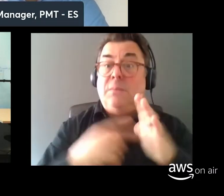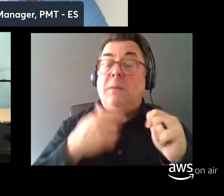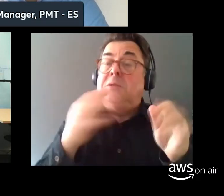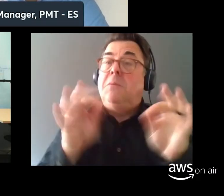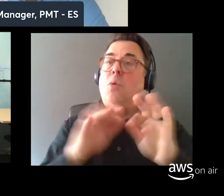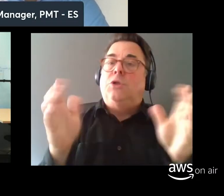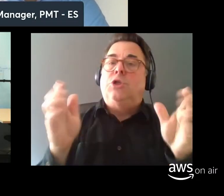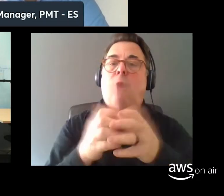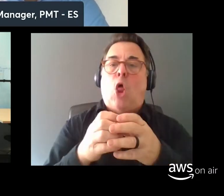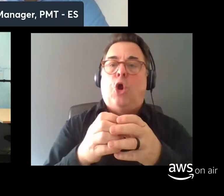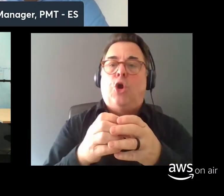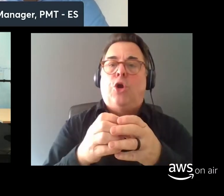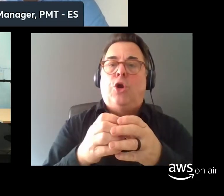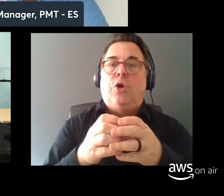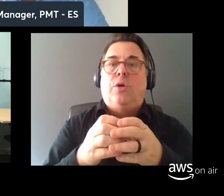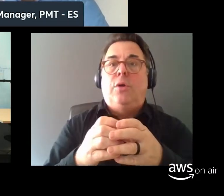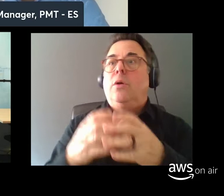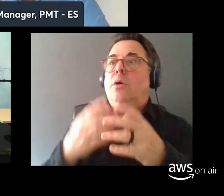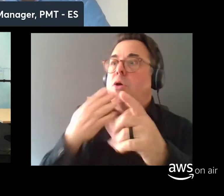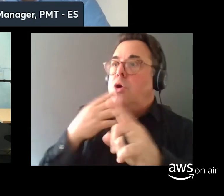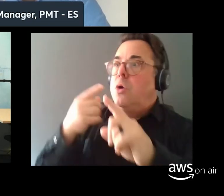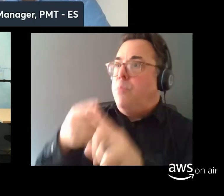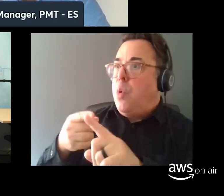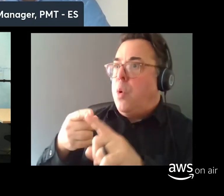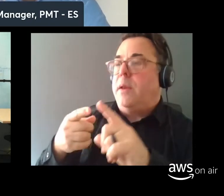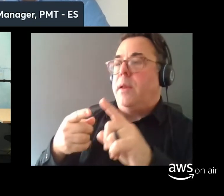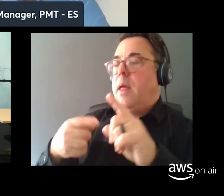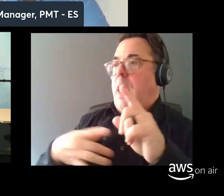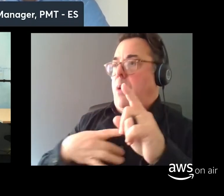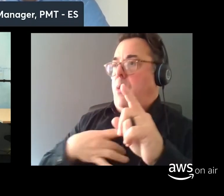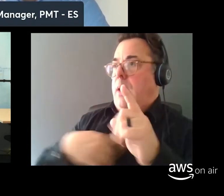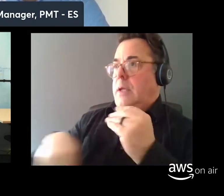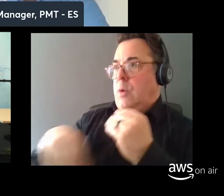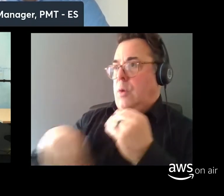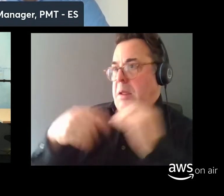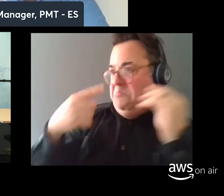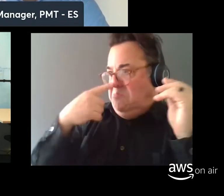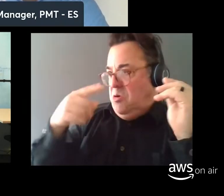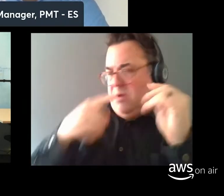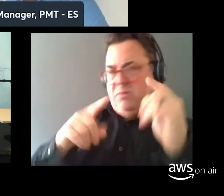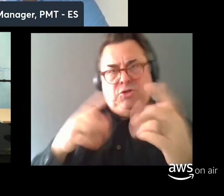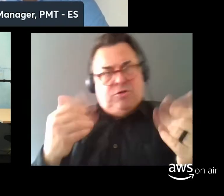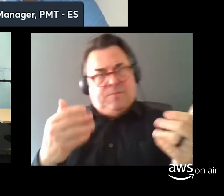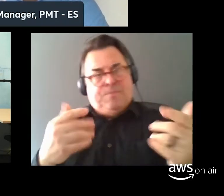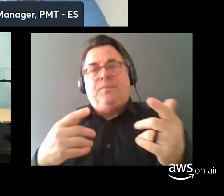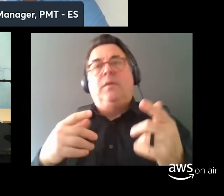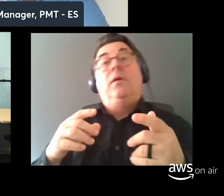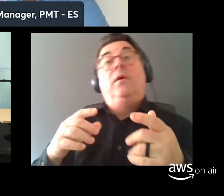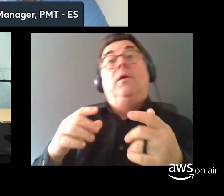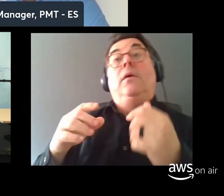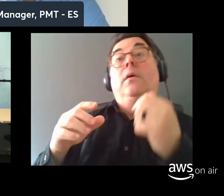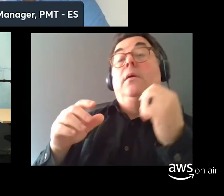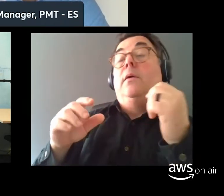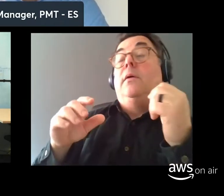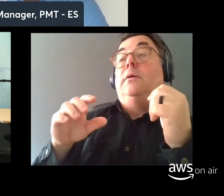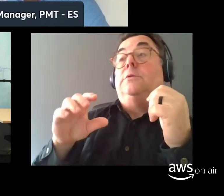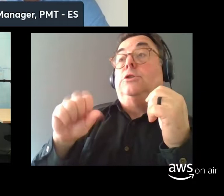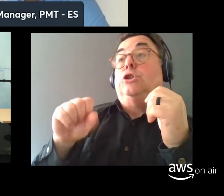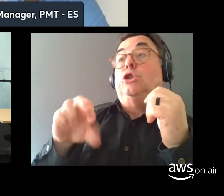And that's a great point actually, I would like to add one more bit there - Yeah, please. And that's with Serverless v2, we have actually made scale-downs also faster.